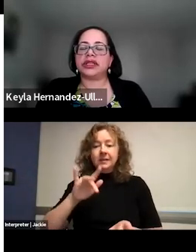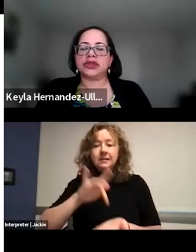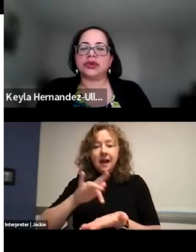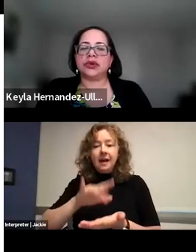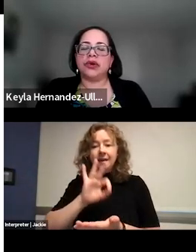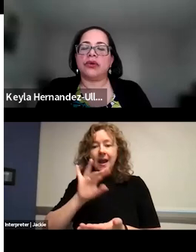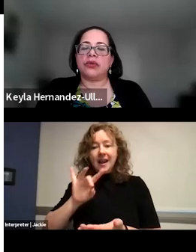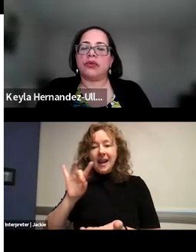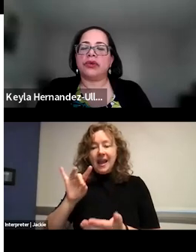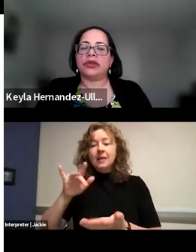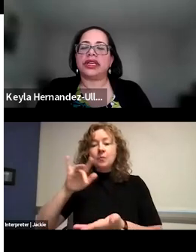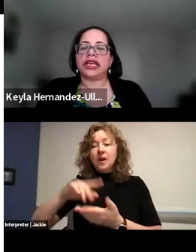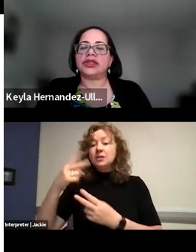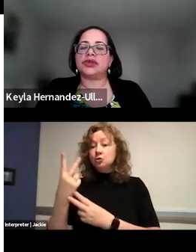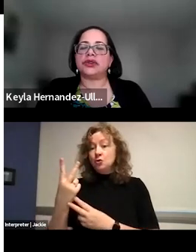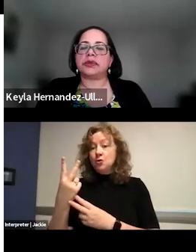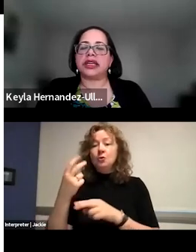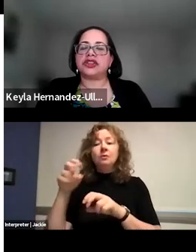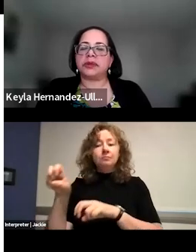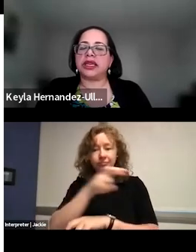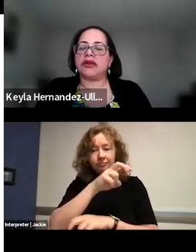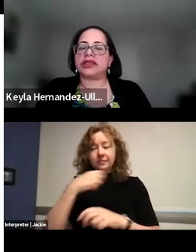Keyla Hernandez-Ulloa: dialing 9, 8, 8, and then pressing 2